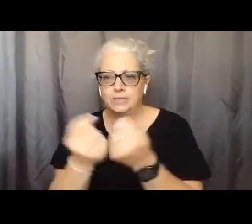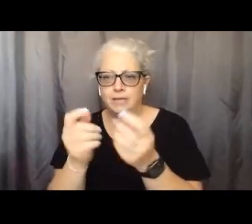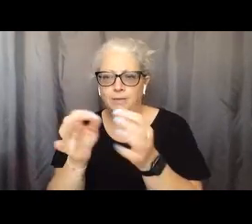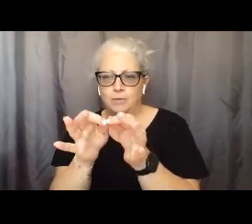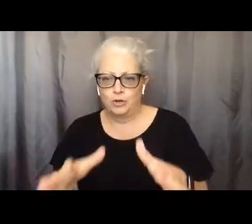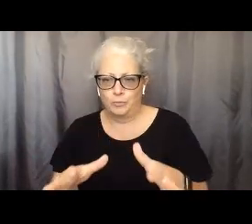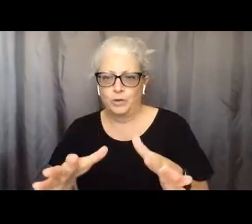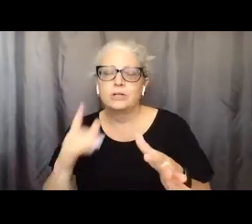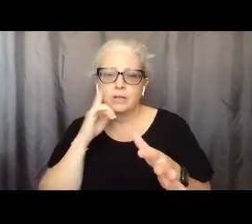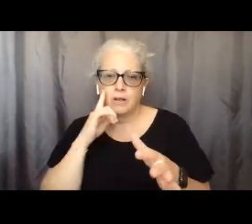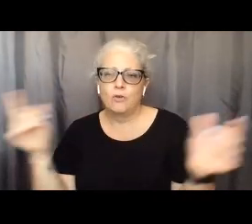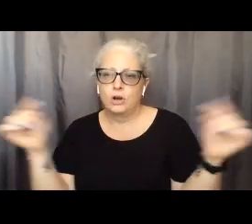[Roby Poche (DES)] But yeah, as I said,